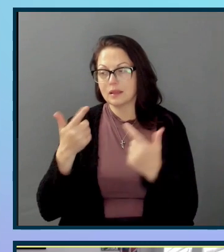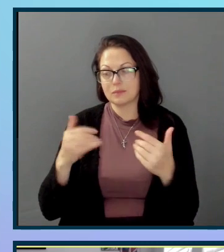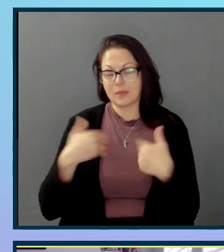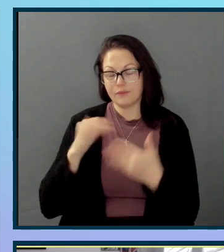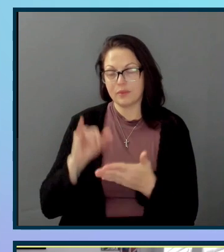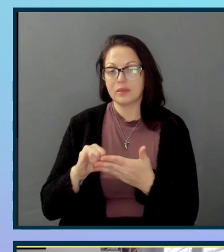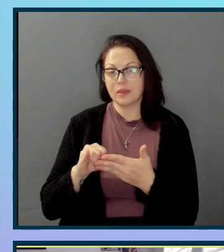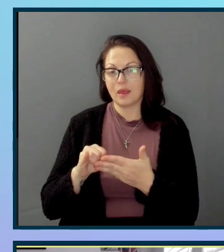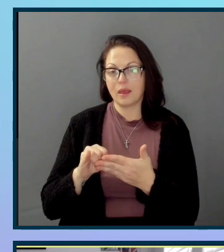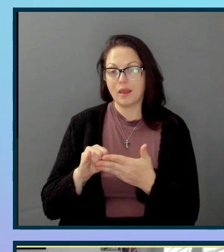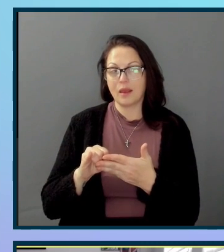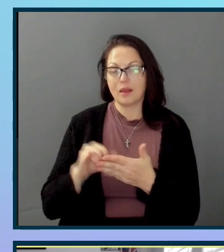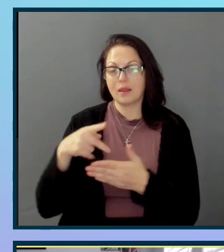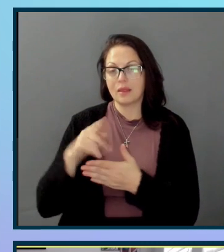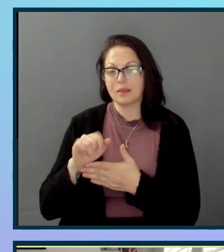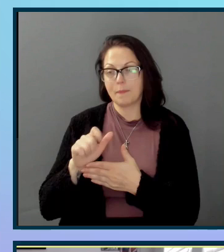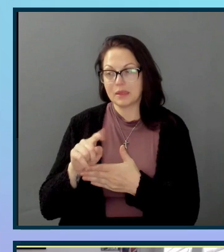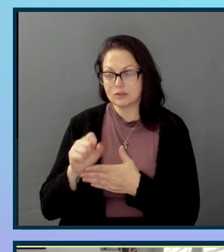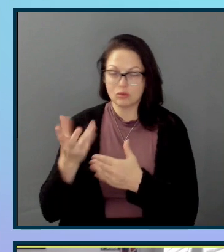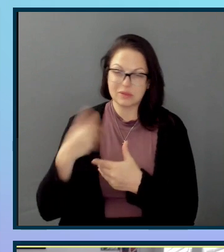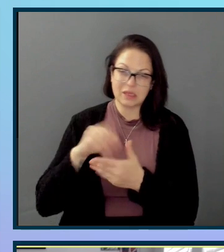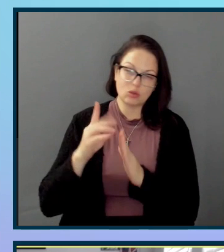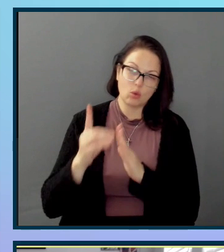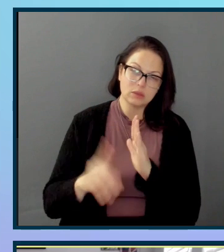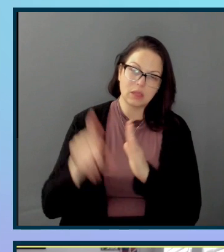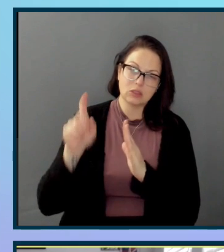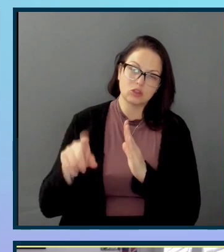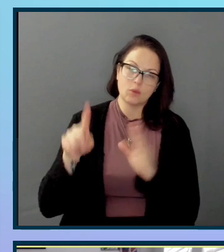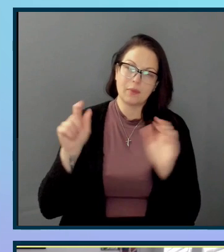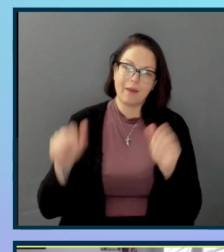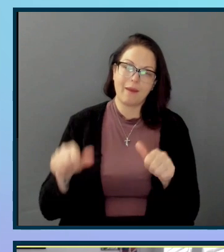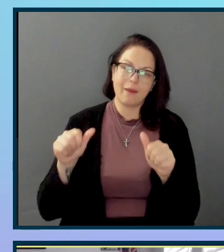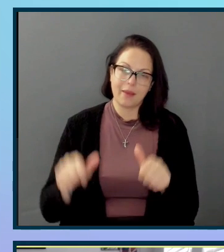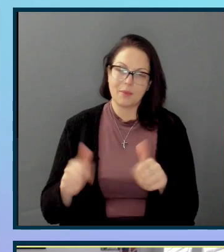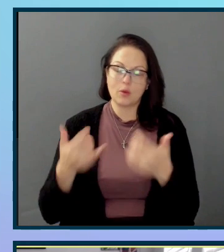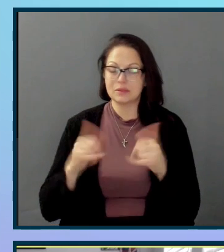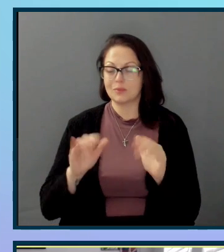The pixels in your design should be able to still be wonderful